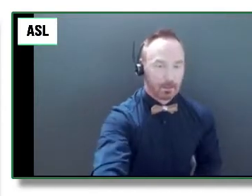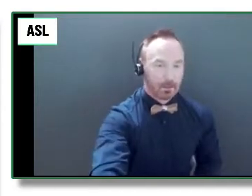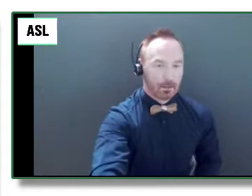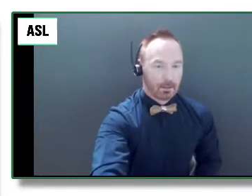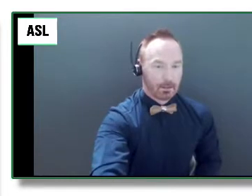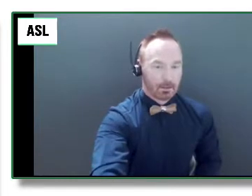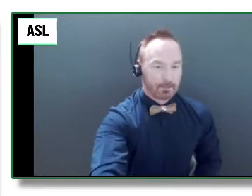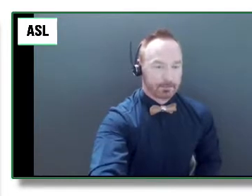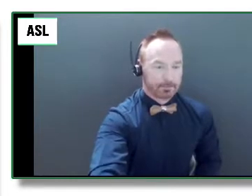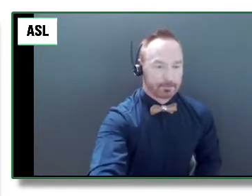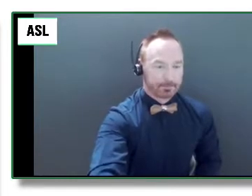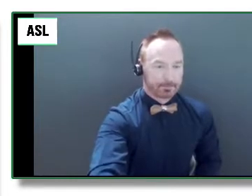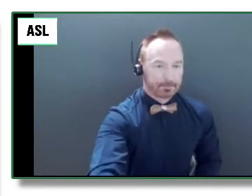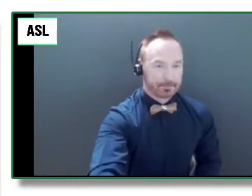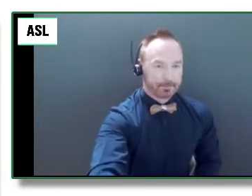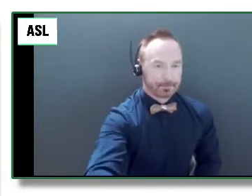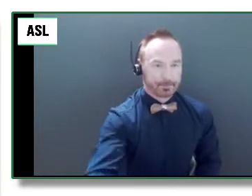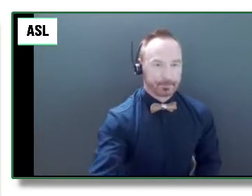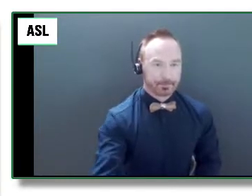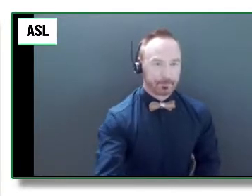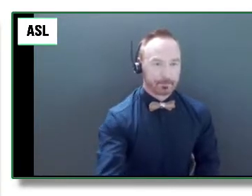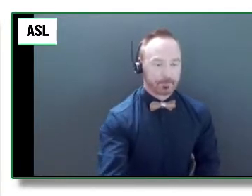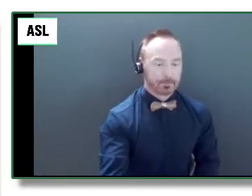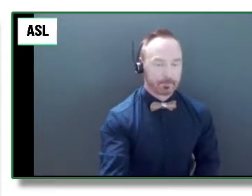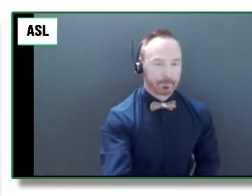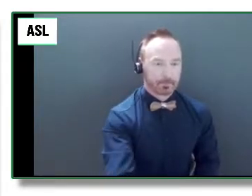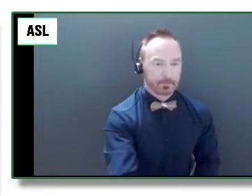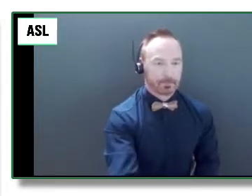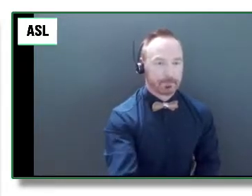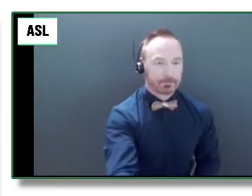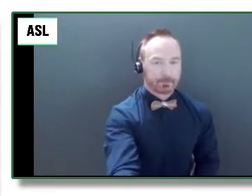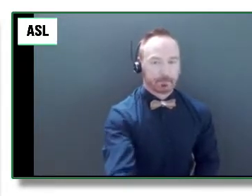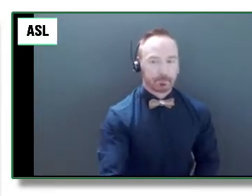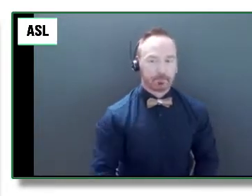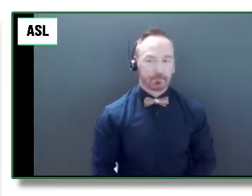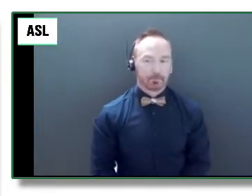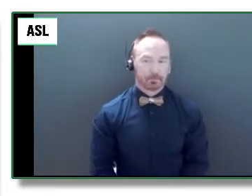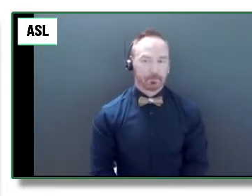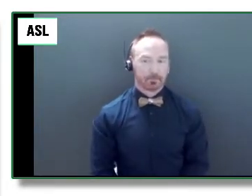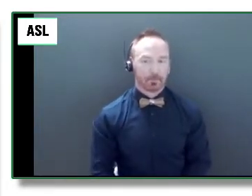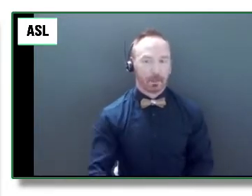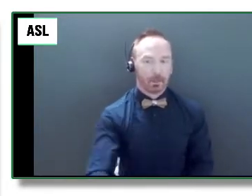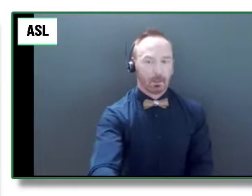I was, you know, I was born with my disability. I have always used a